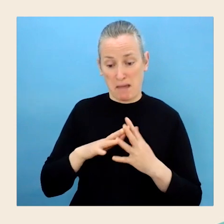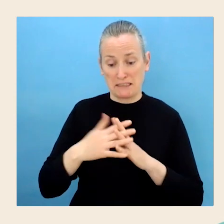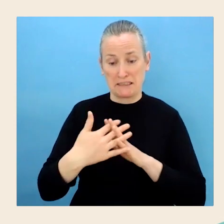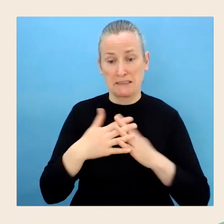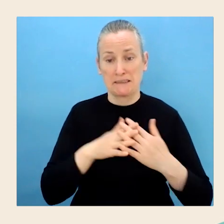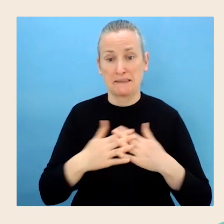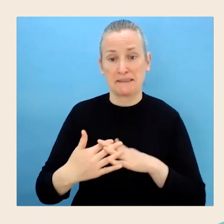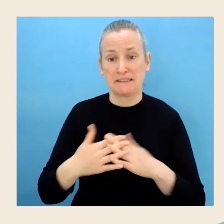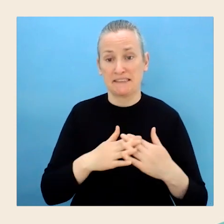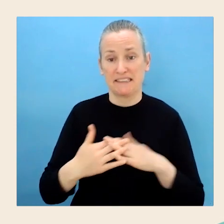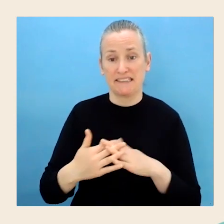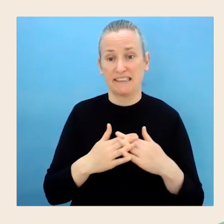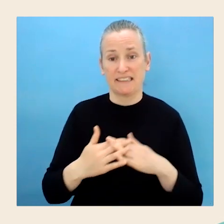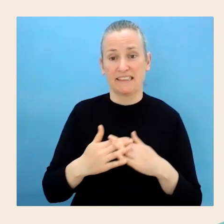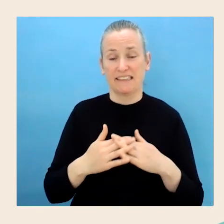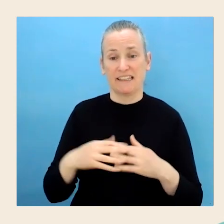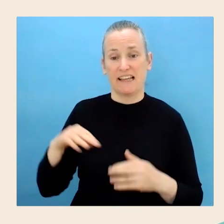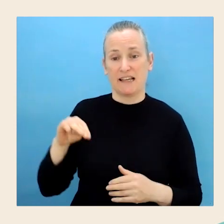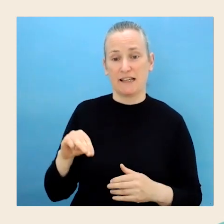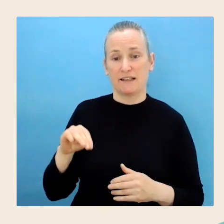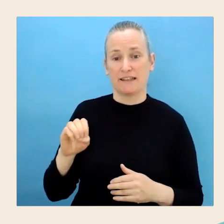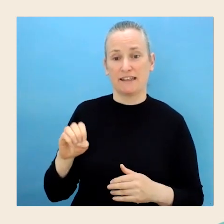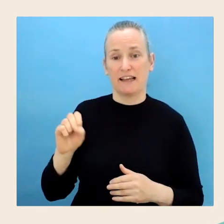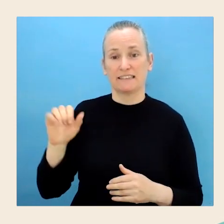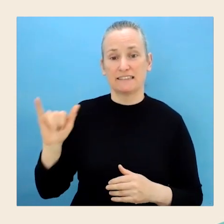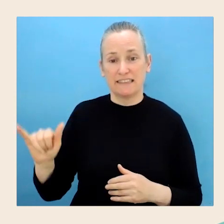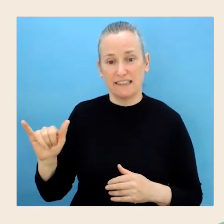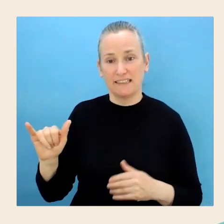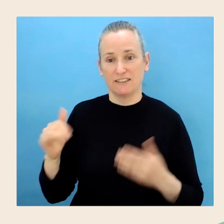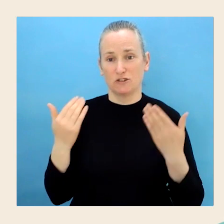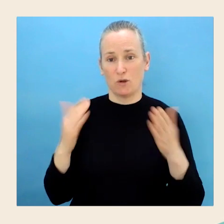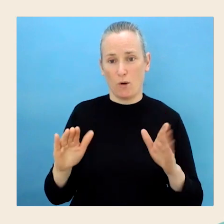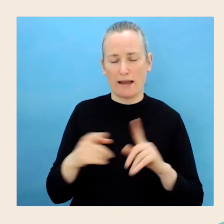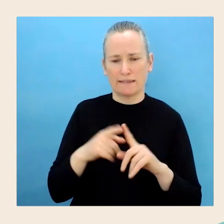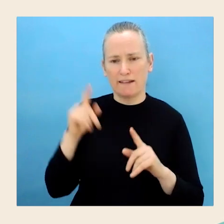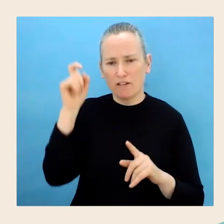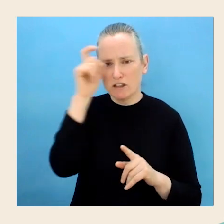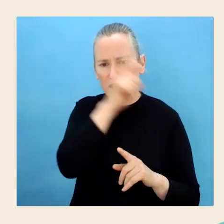that are difficult and not so great ones.